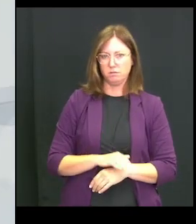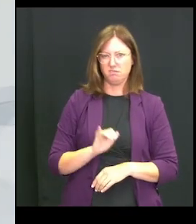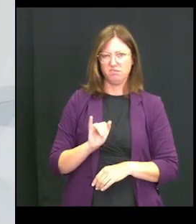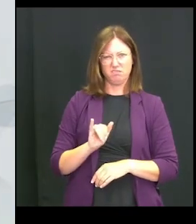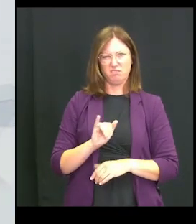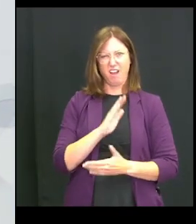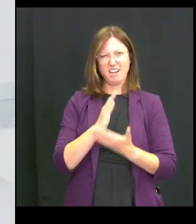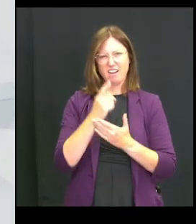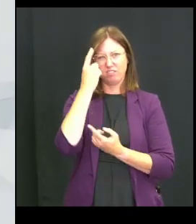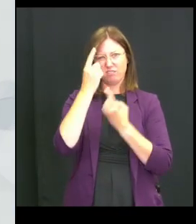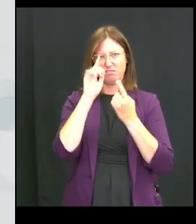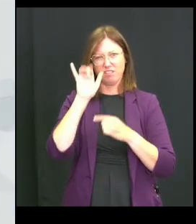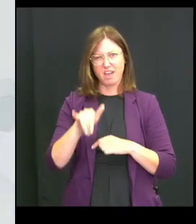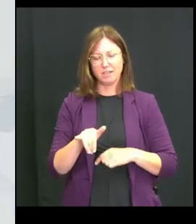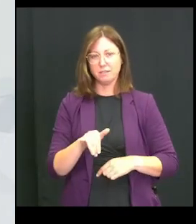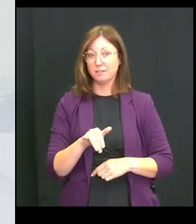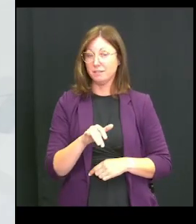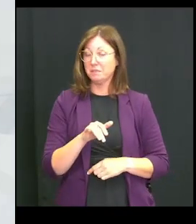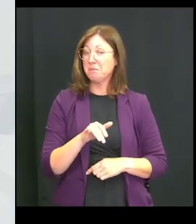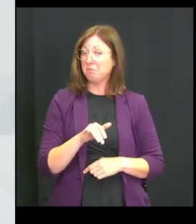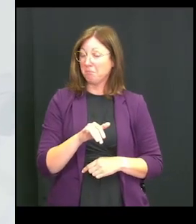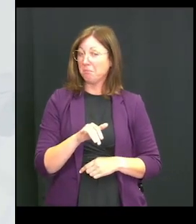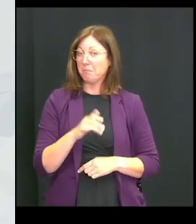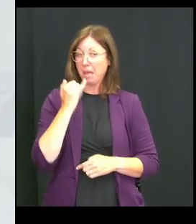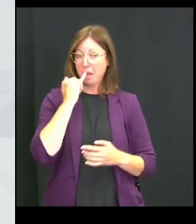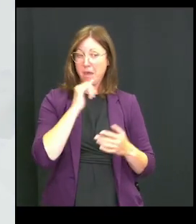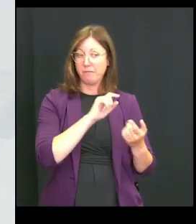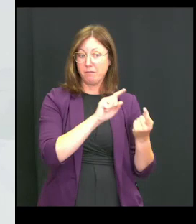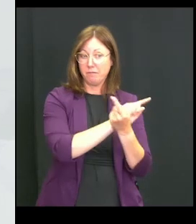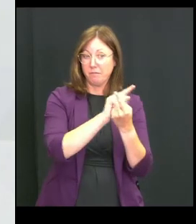but how fascinating would their views be given that they have experiences in other countries